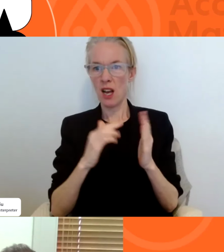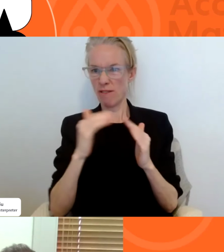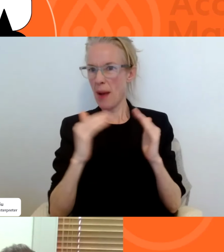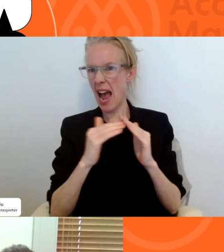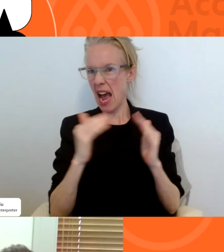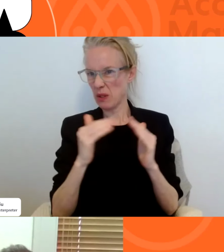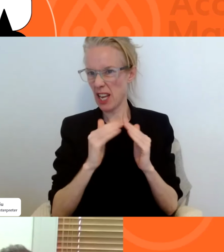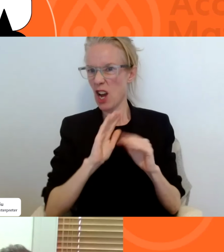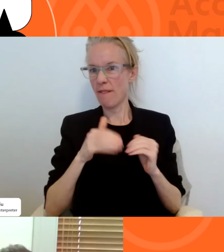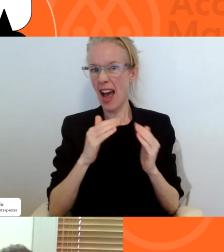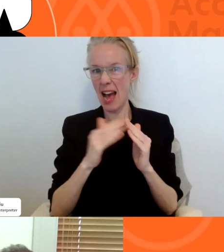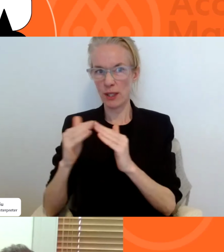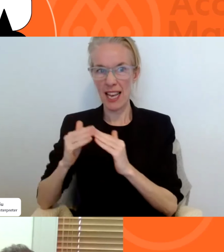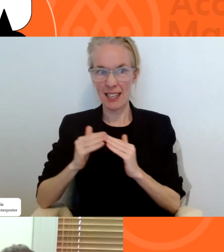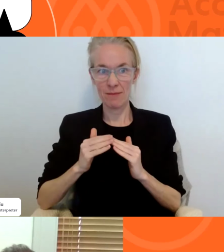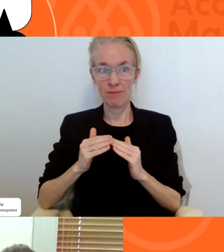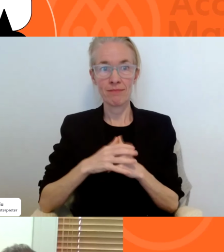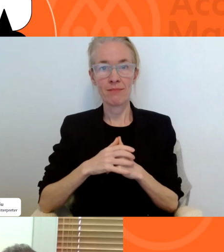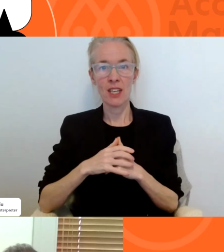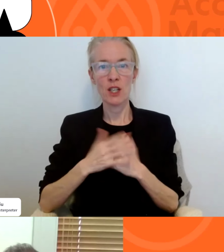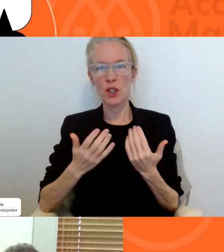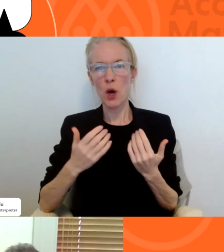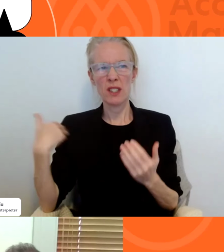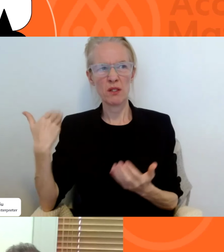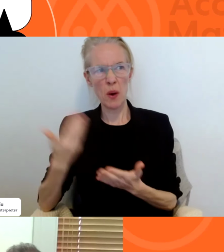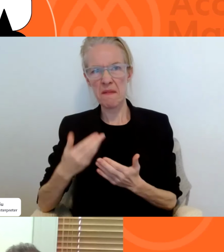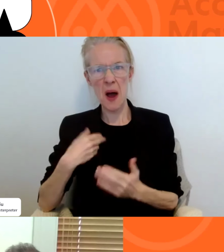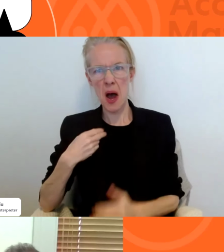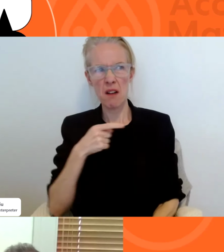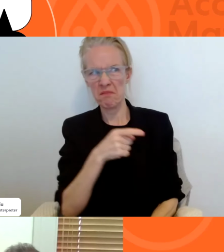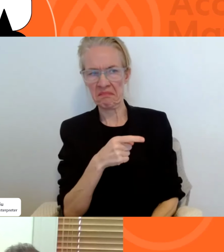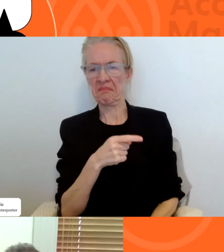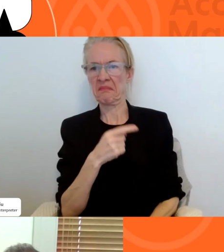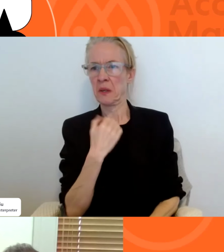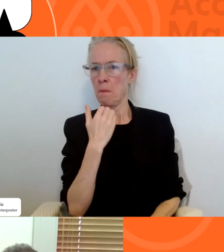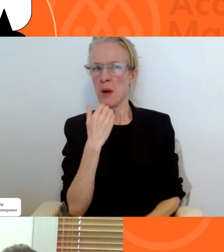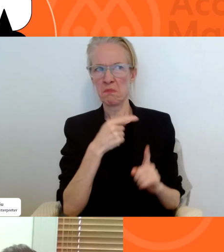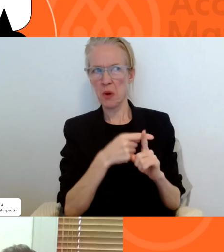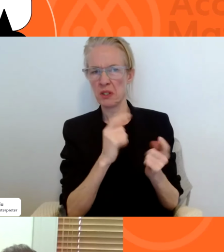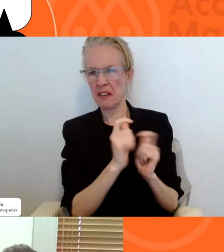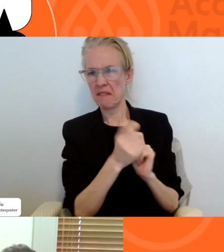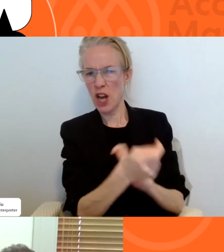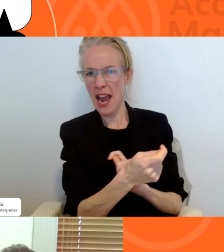often. But the other side of that is it's our job to lead the development